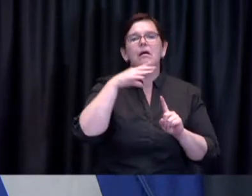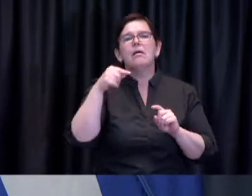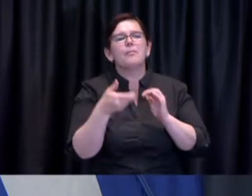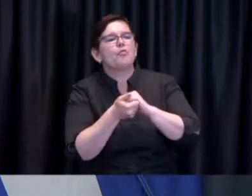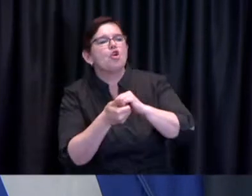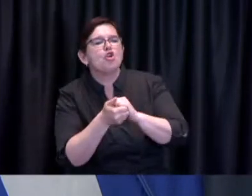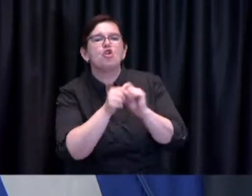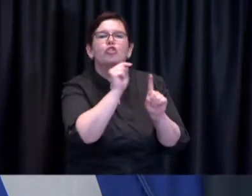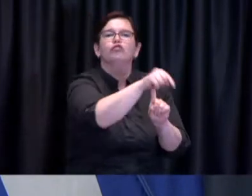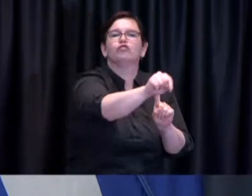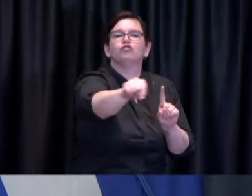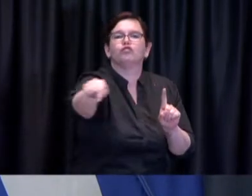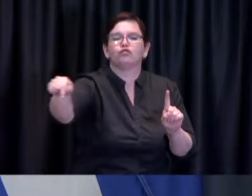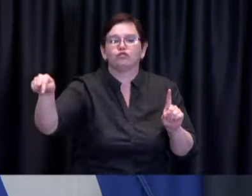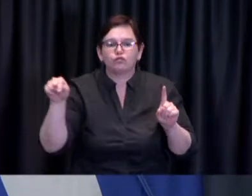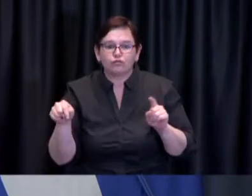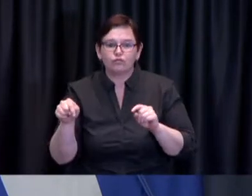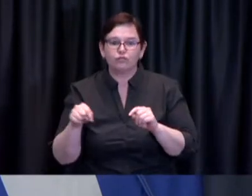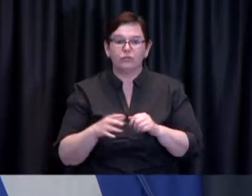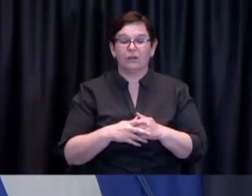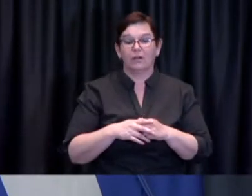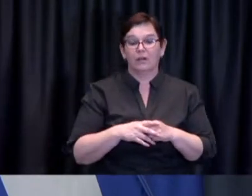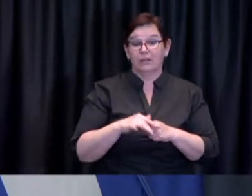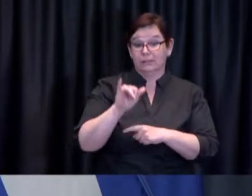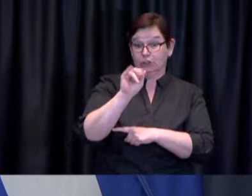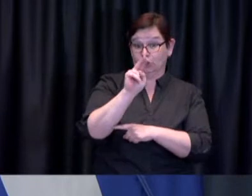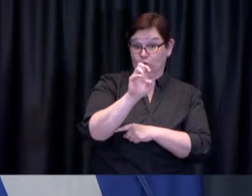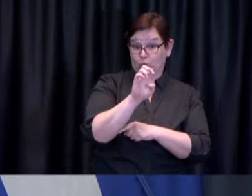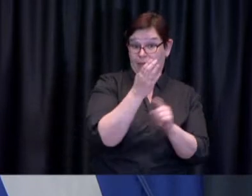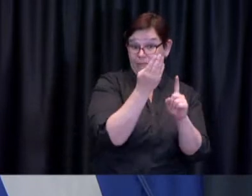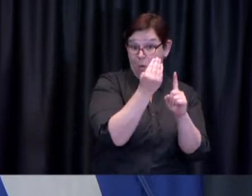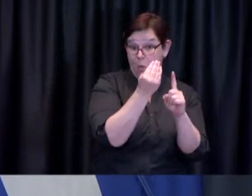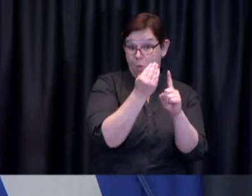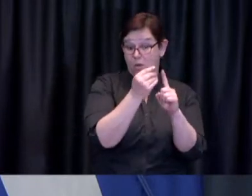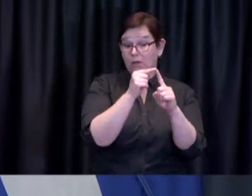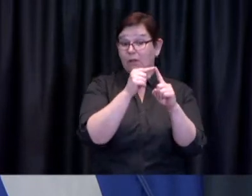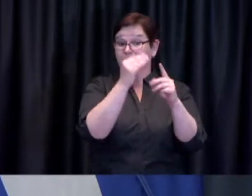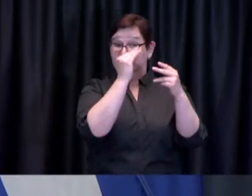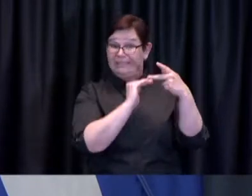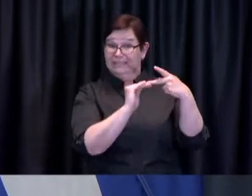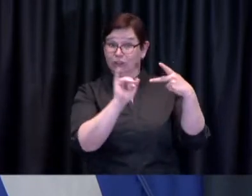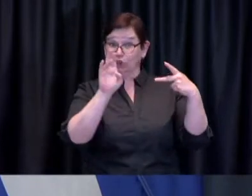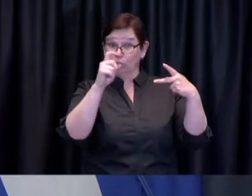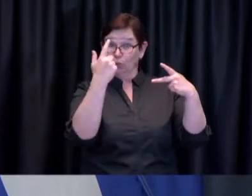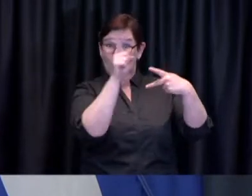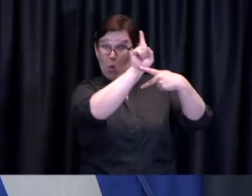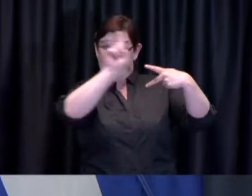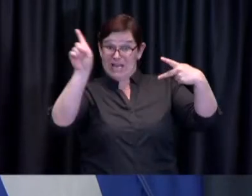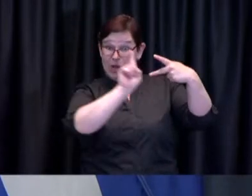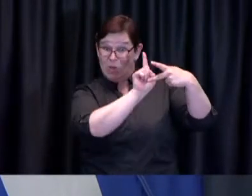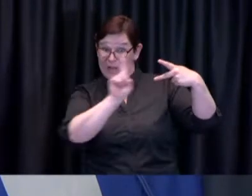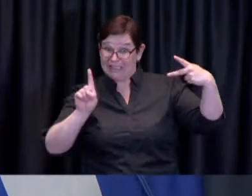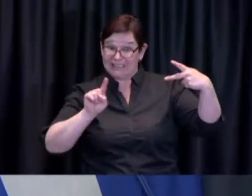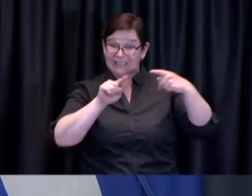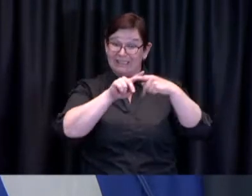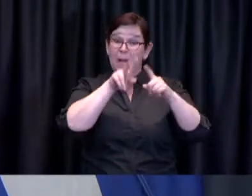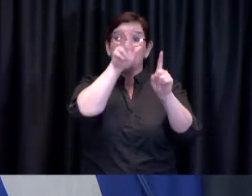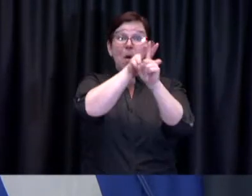and for the weeks of June 14th and 21st there will be appointments dedicated to youth vaccination